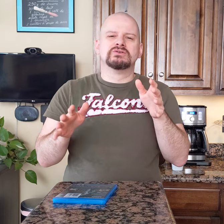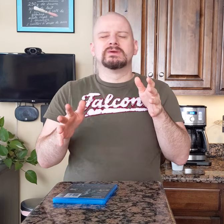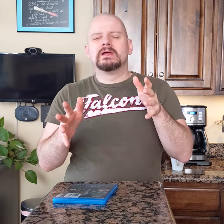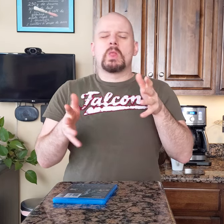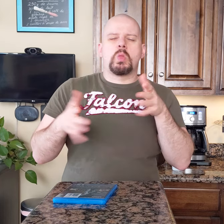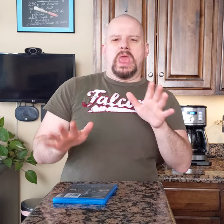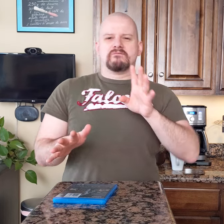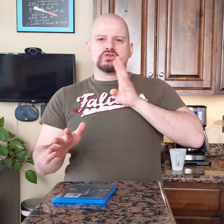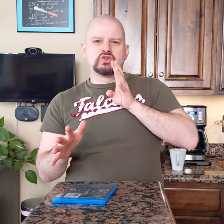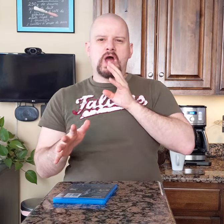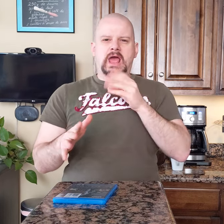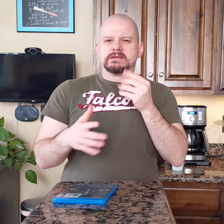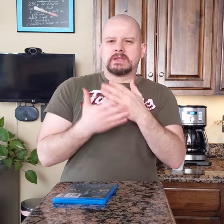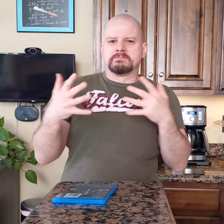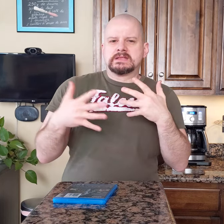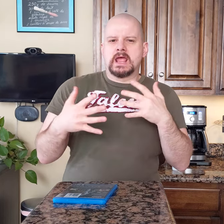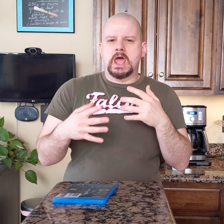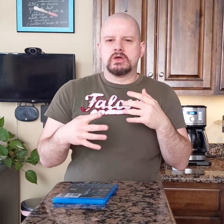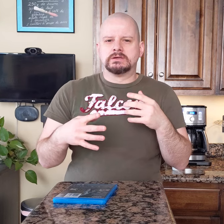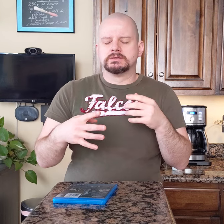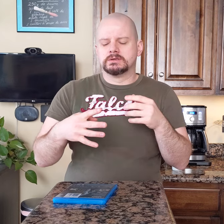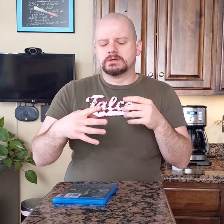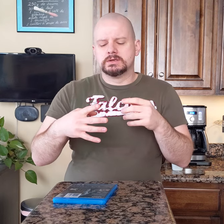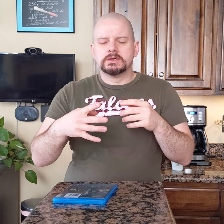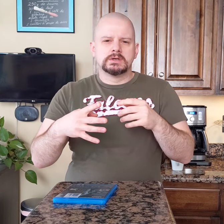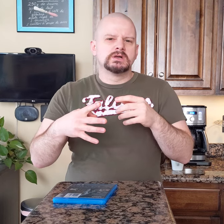it's the way they talk and has some spooks.